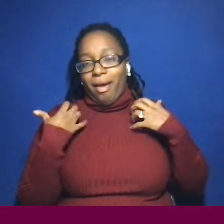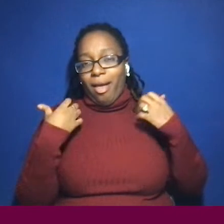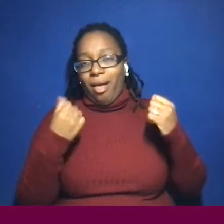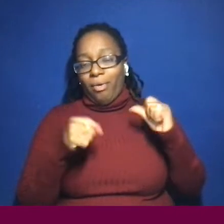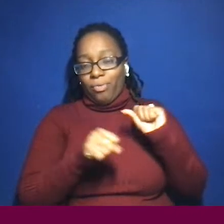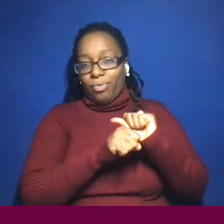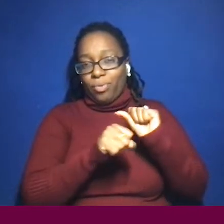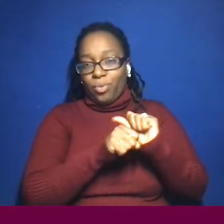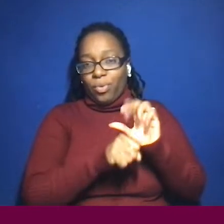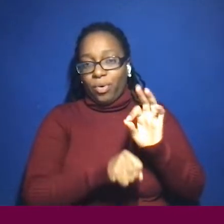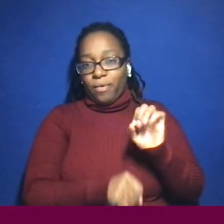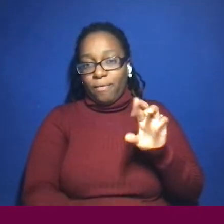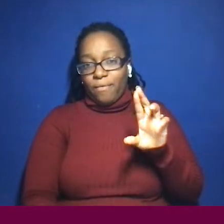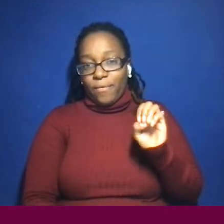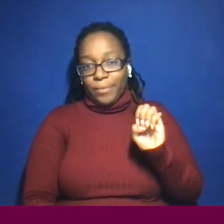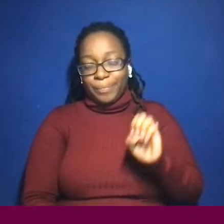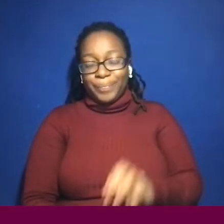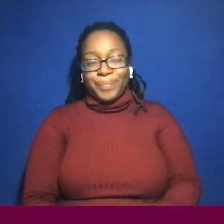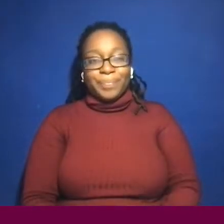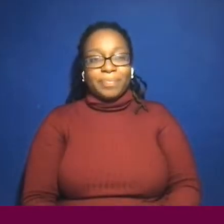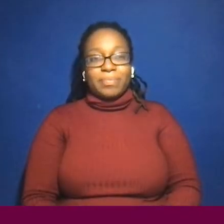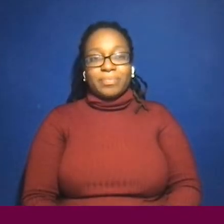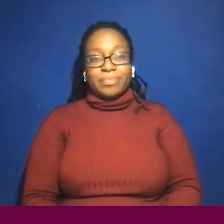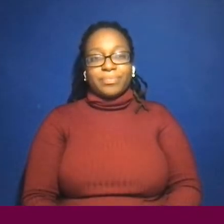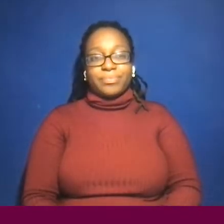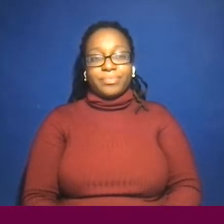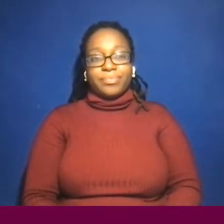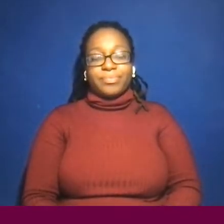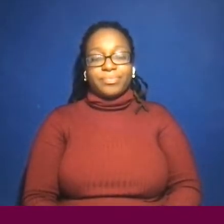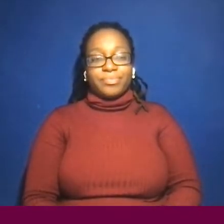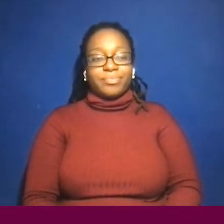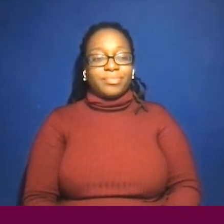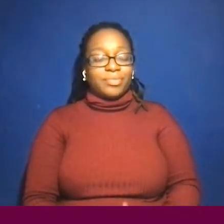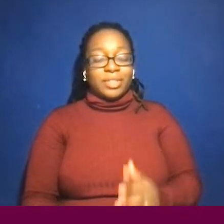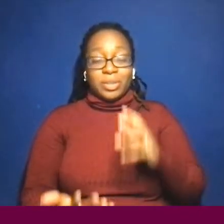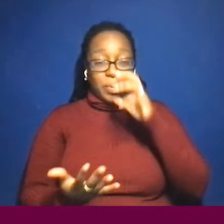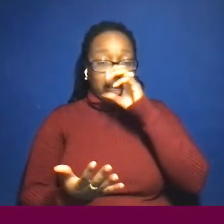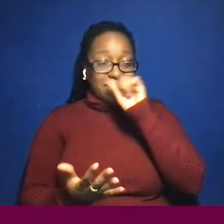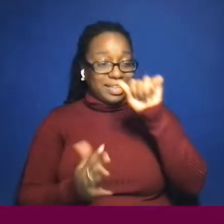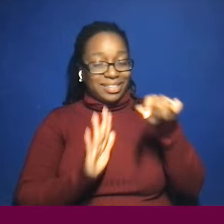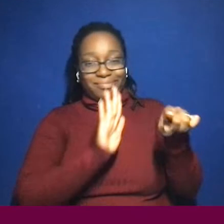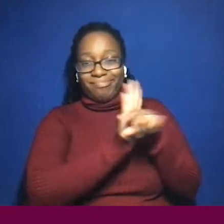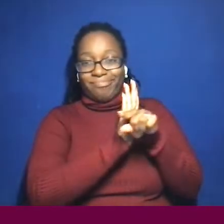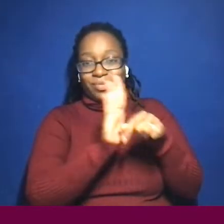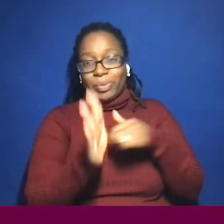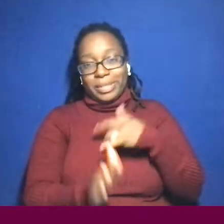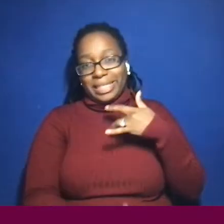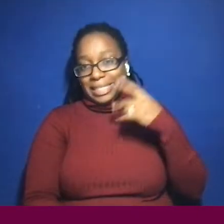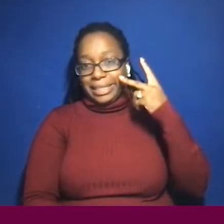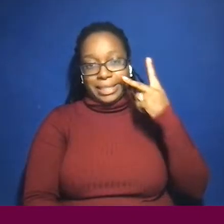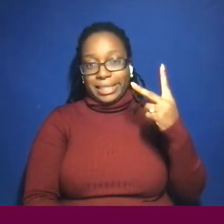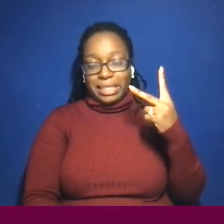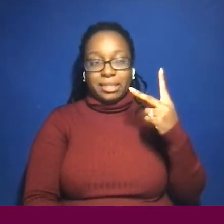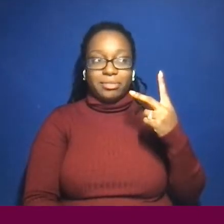So that's, I guess, the negative side or the side that we see that there are still huge issues